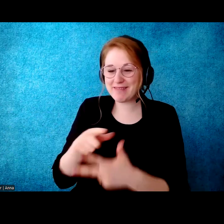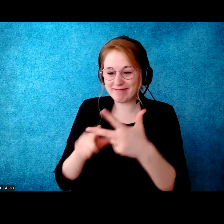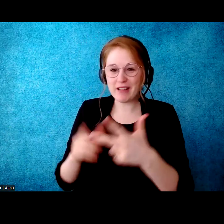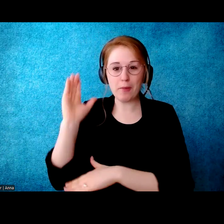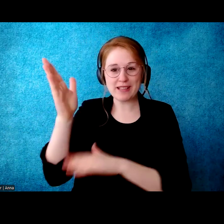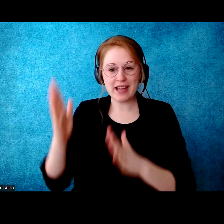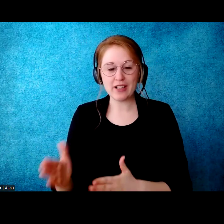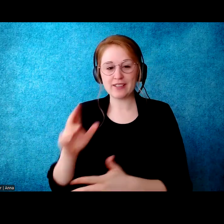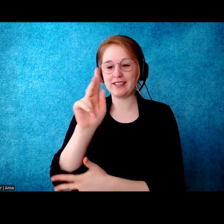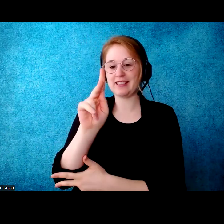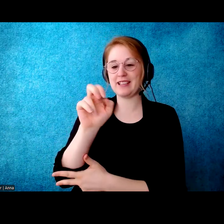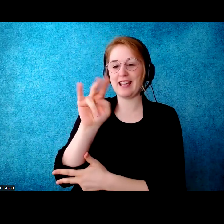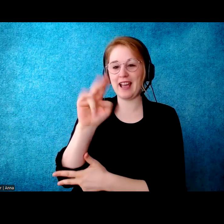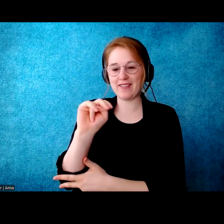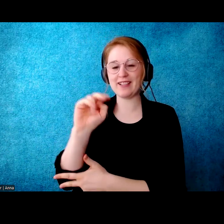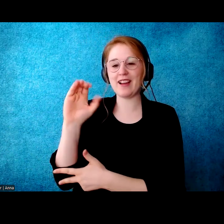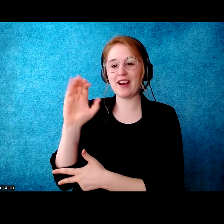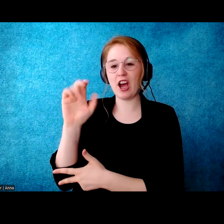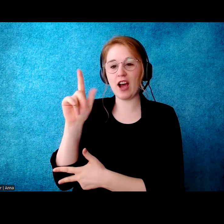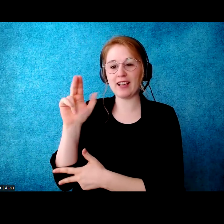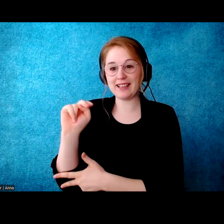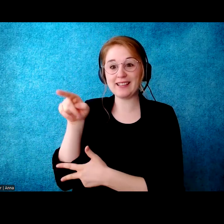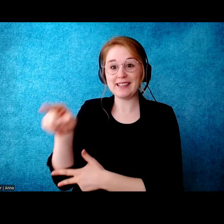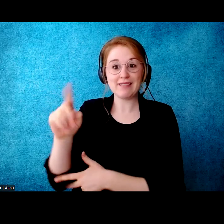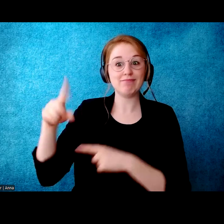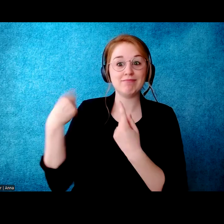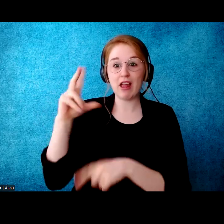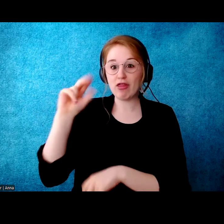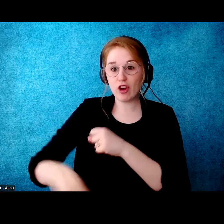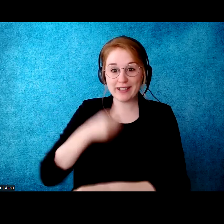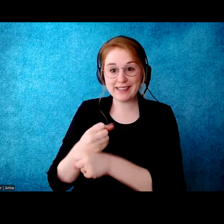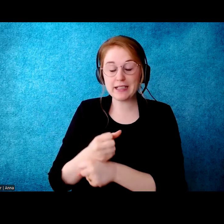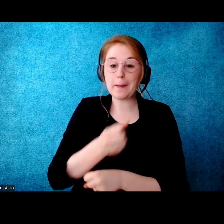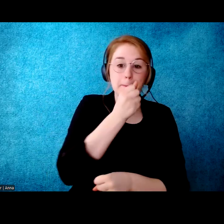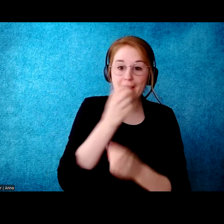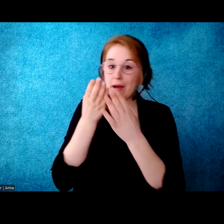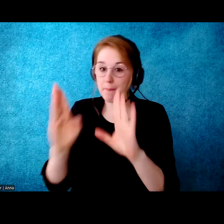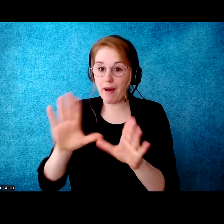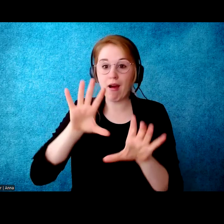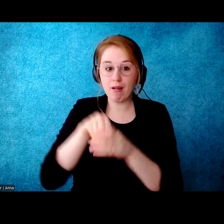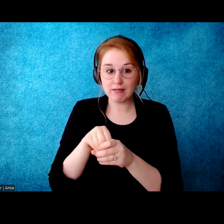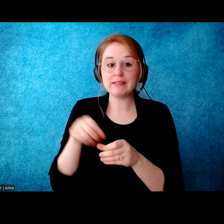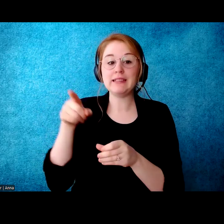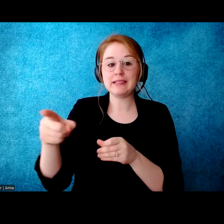Kevin, we'll start with you. Kevin Coughlin has spent the last 30 years in the private and public sector working in the assisted living field